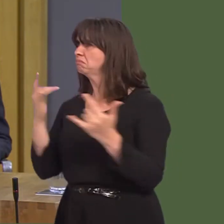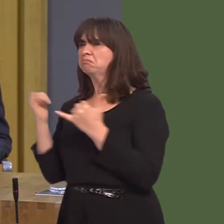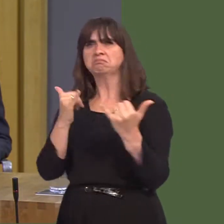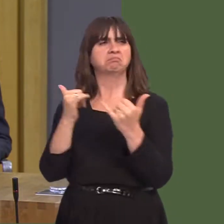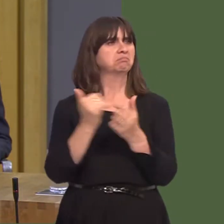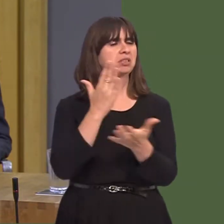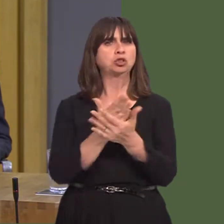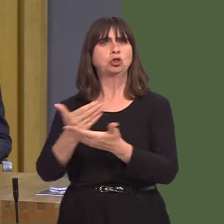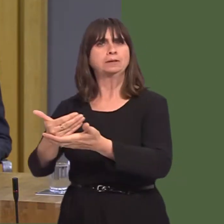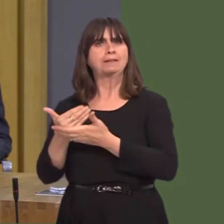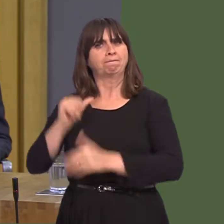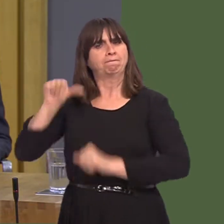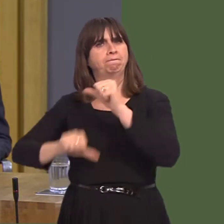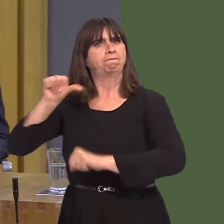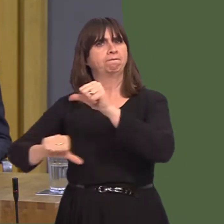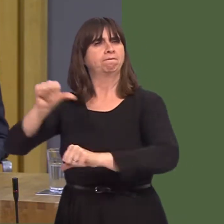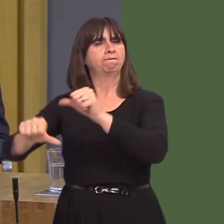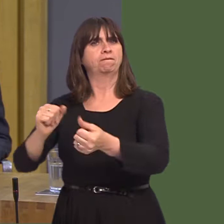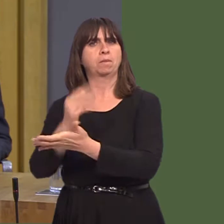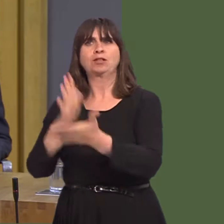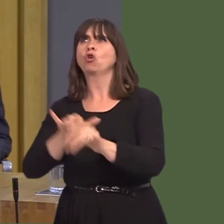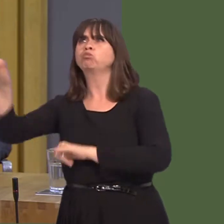security in place and keep passengers safe.